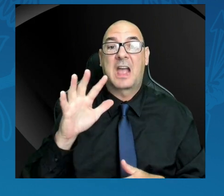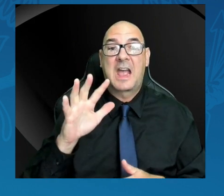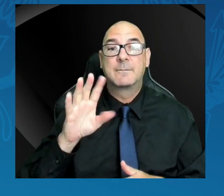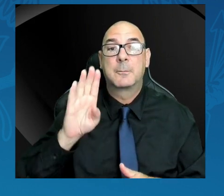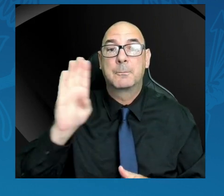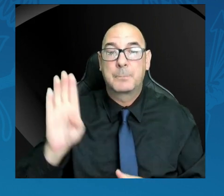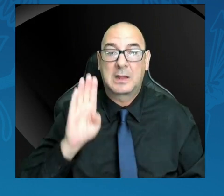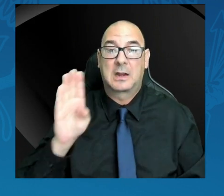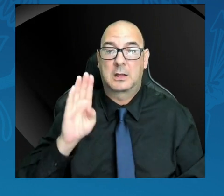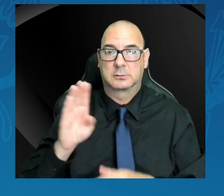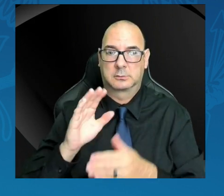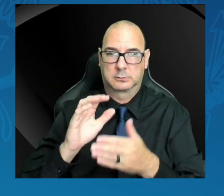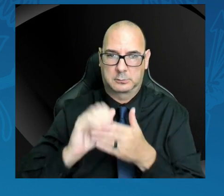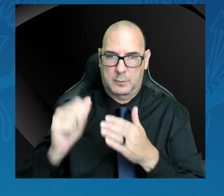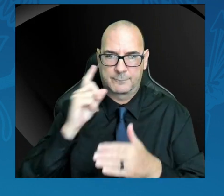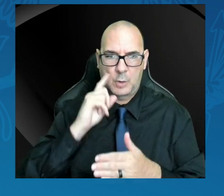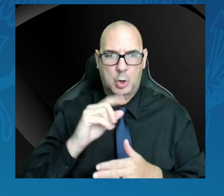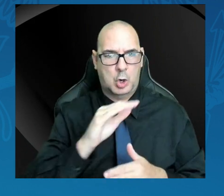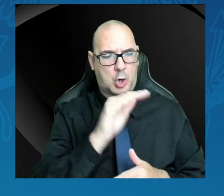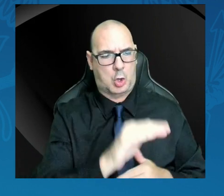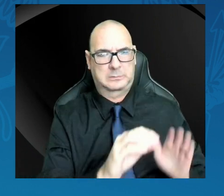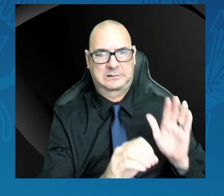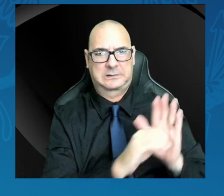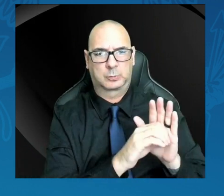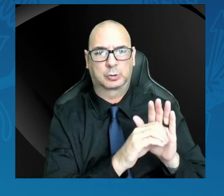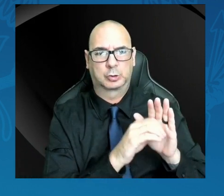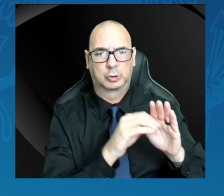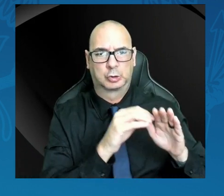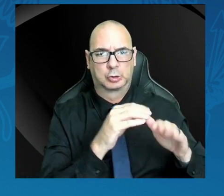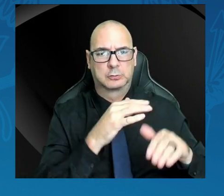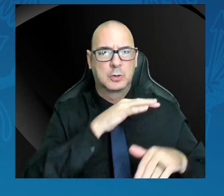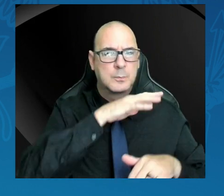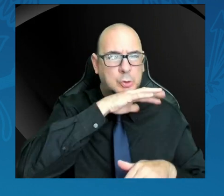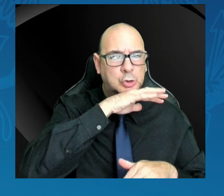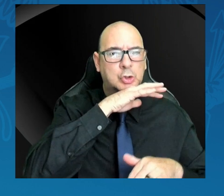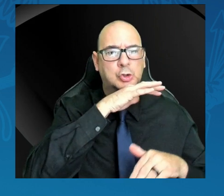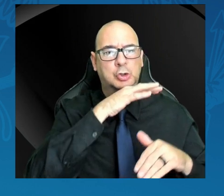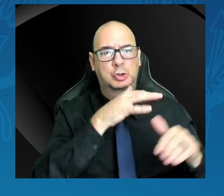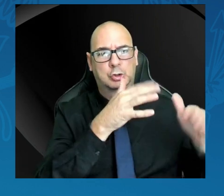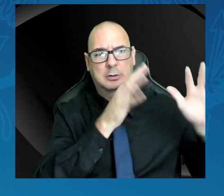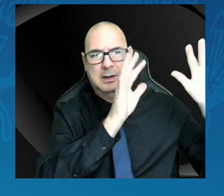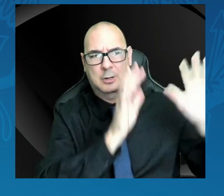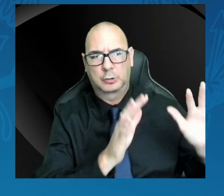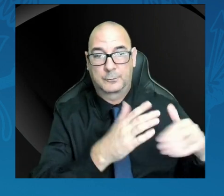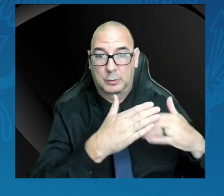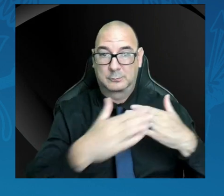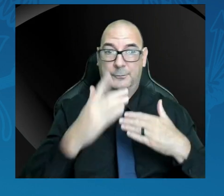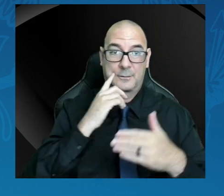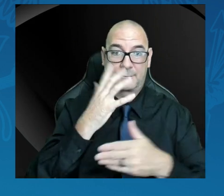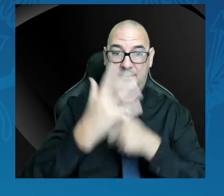busses over the next five years. I encourage all potential funding recipients to visit EPA,